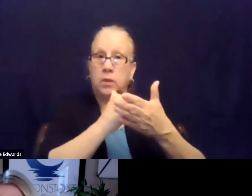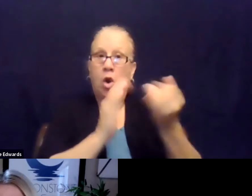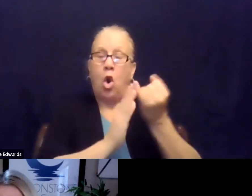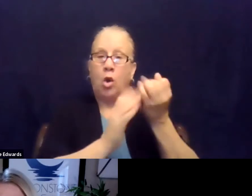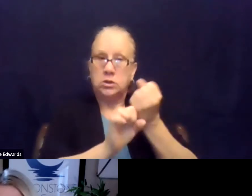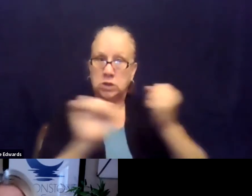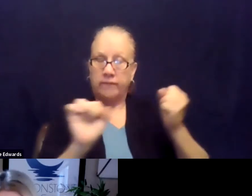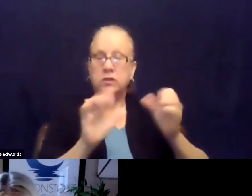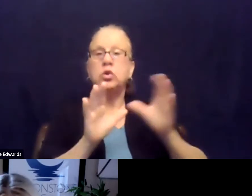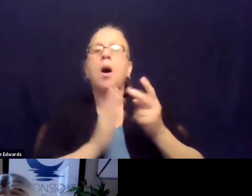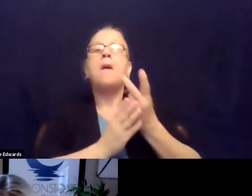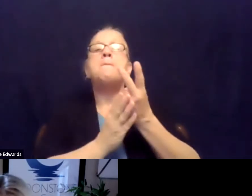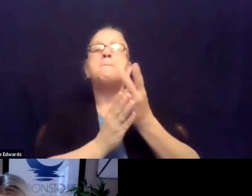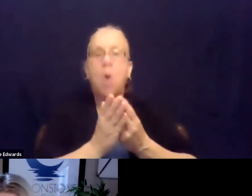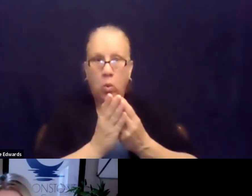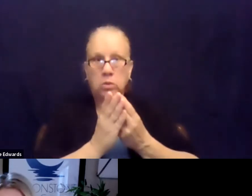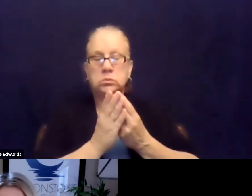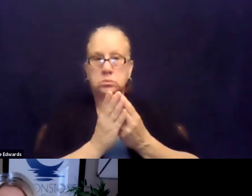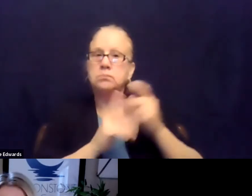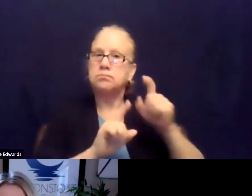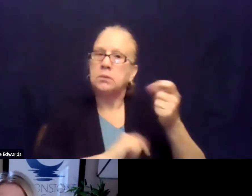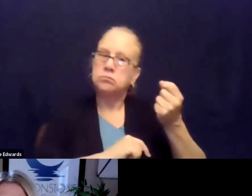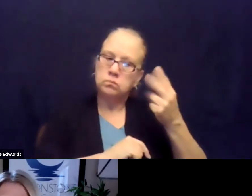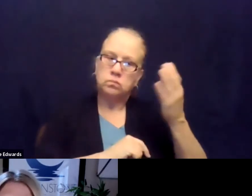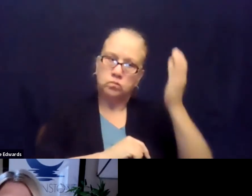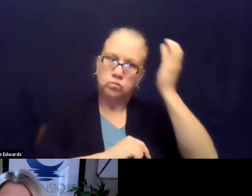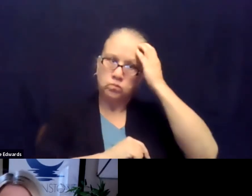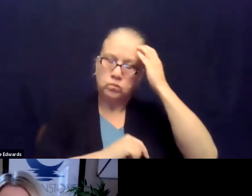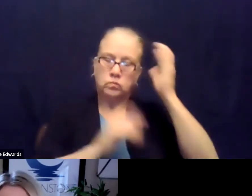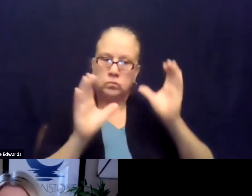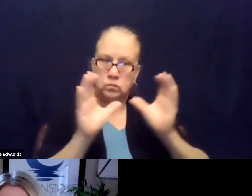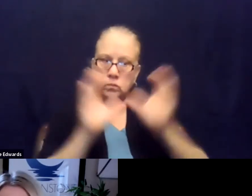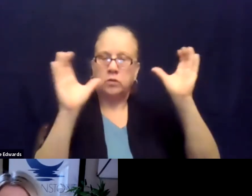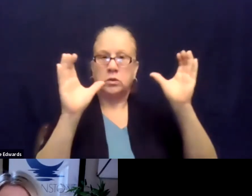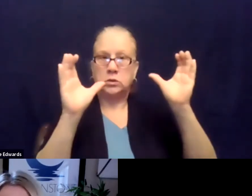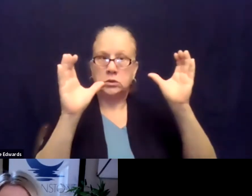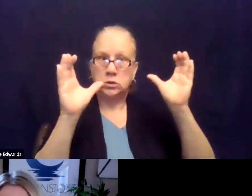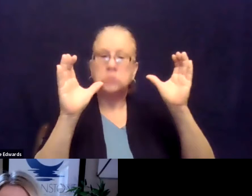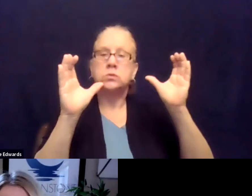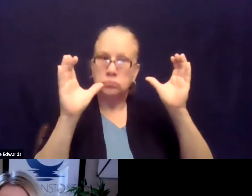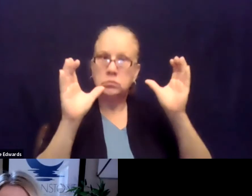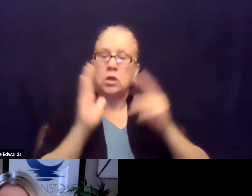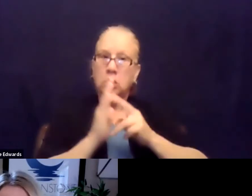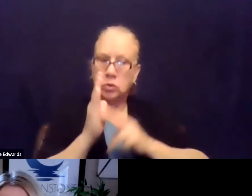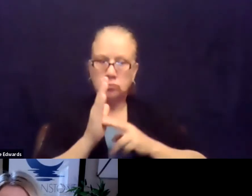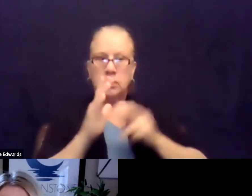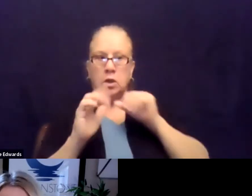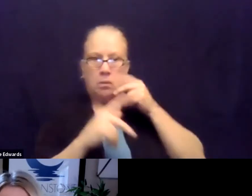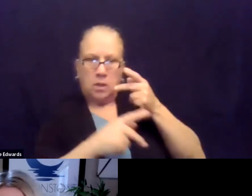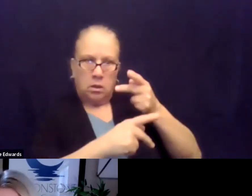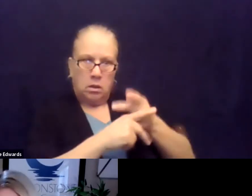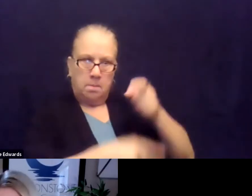should be certified so they're not being taken care of, you need to take care of that for your